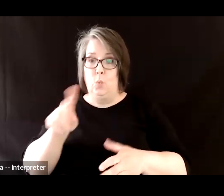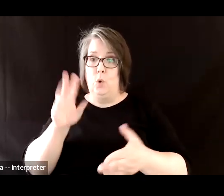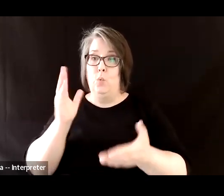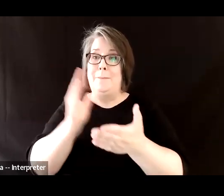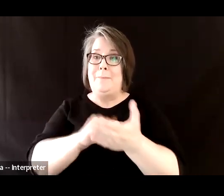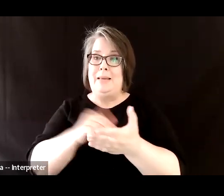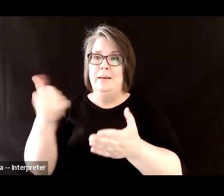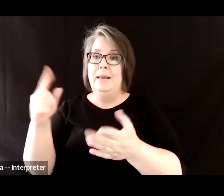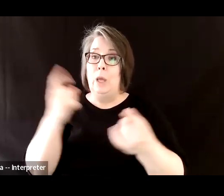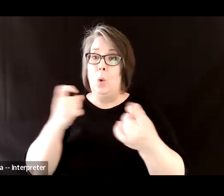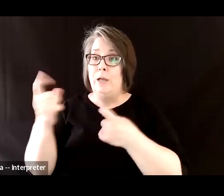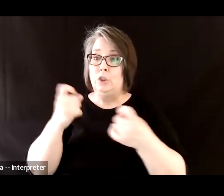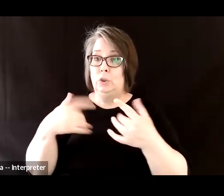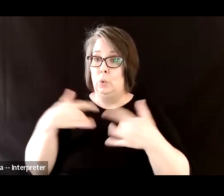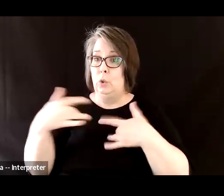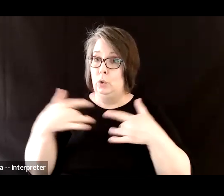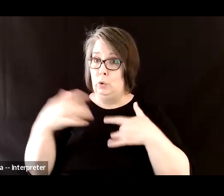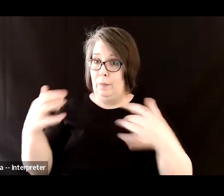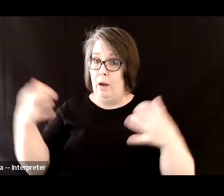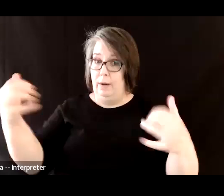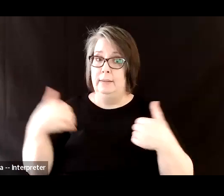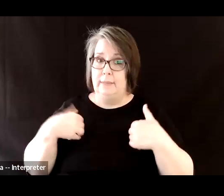questions or concerns that your audience might have.